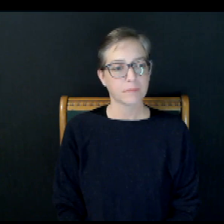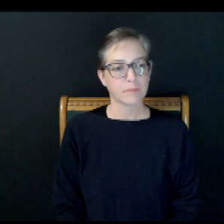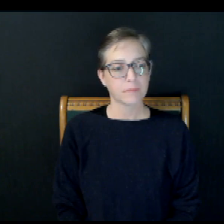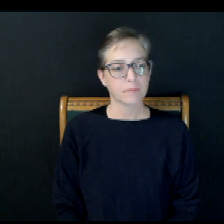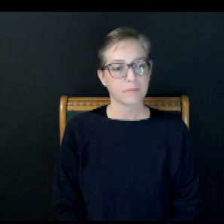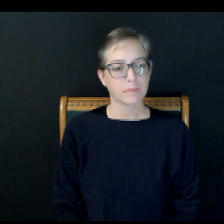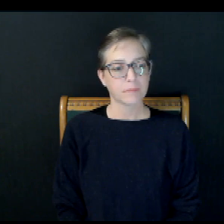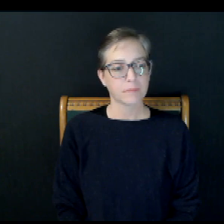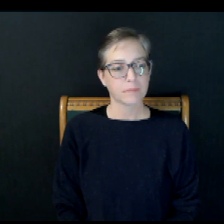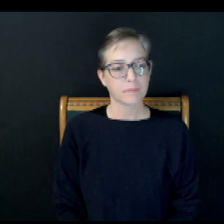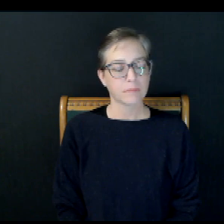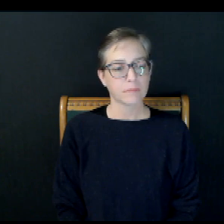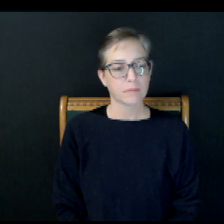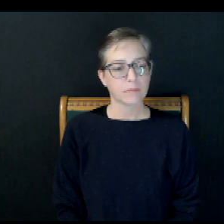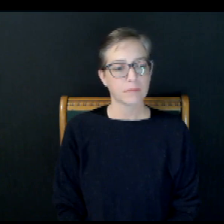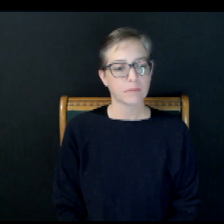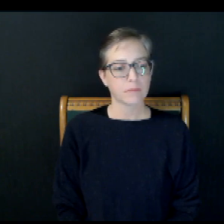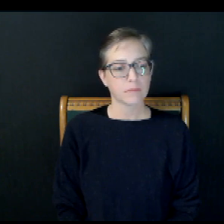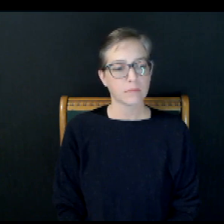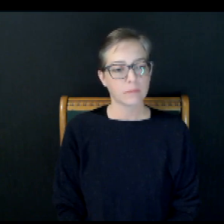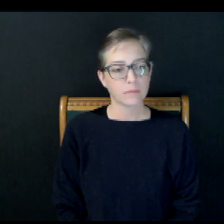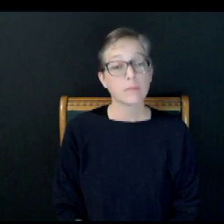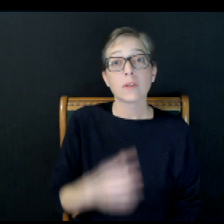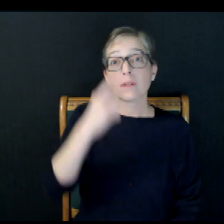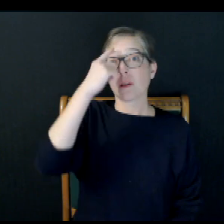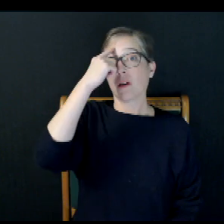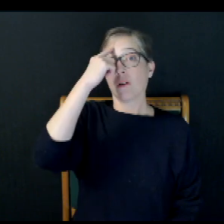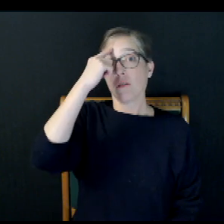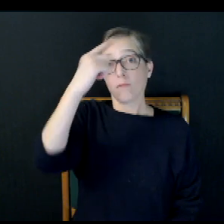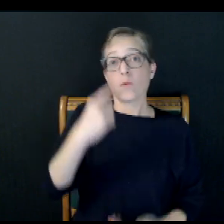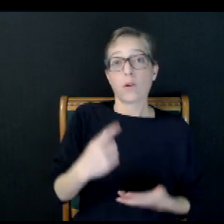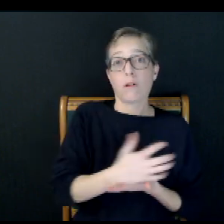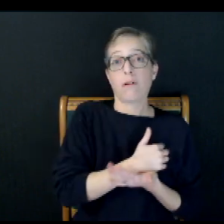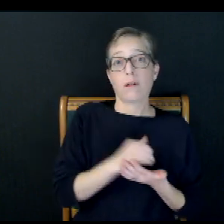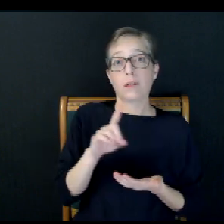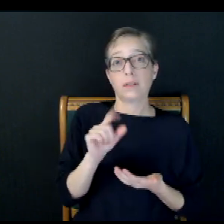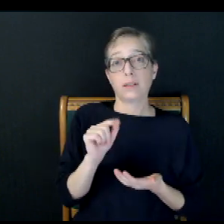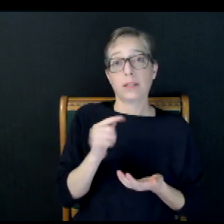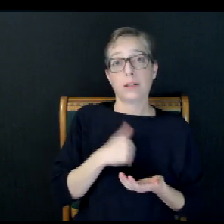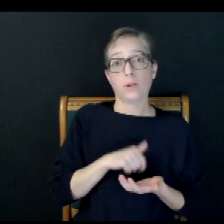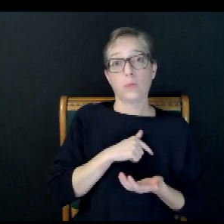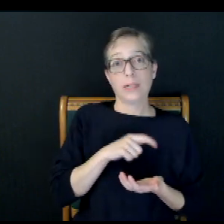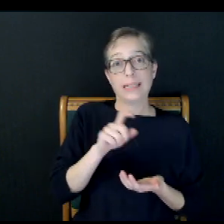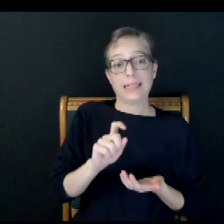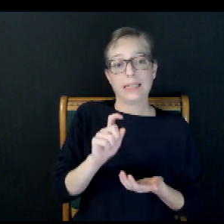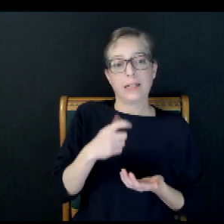in order to get the data that we needed, we submitted a FOIA request. For the wait list,